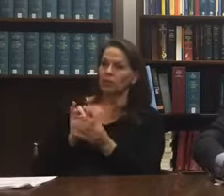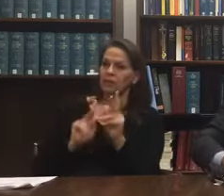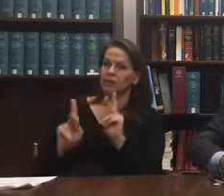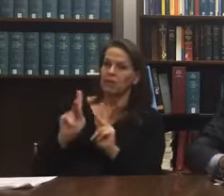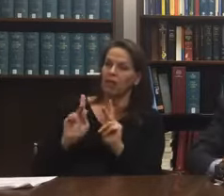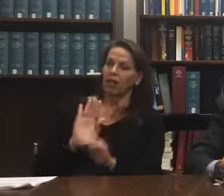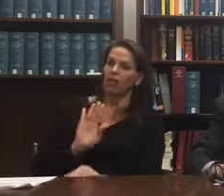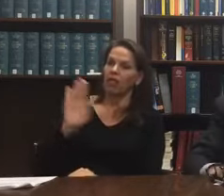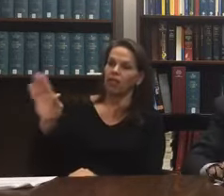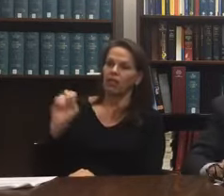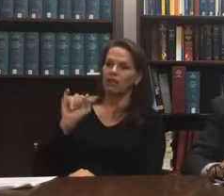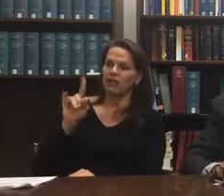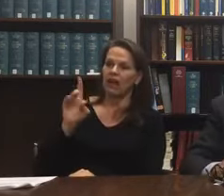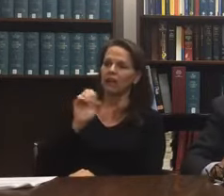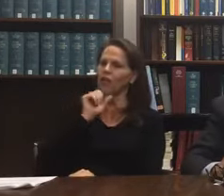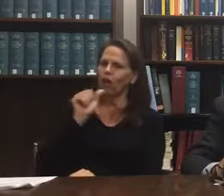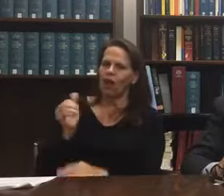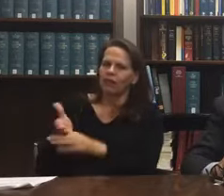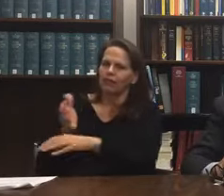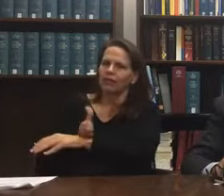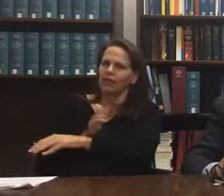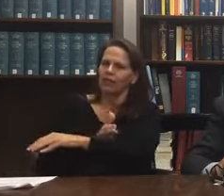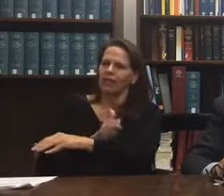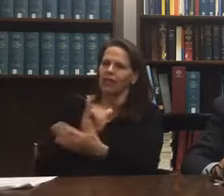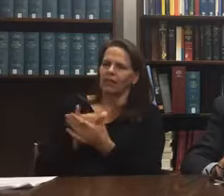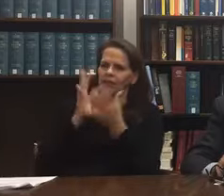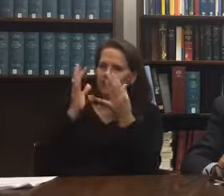their decision any better so you know numbers don't necessarily